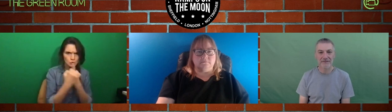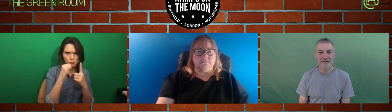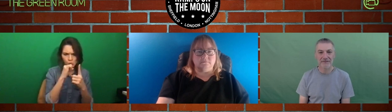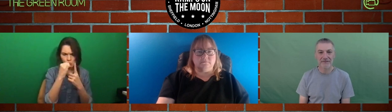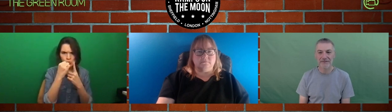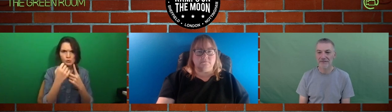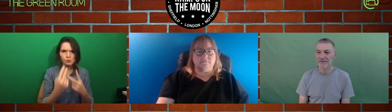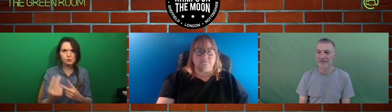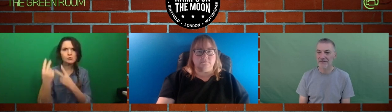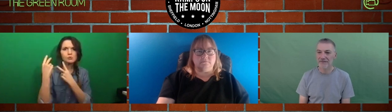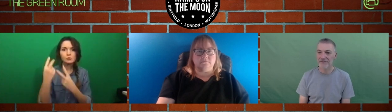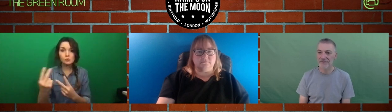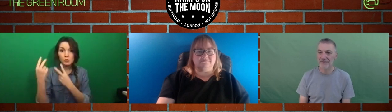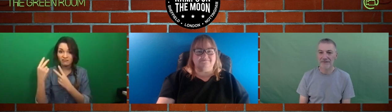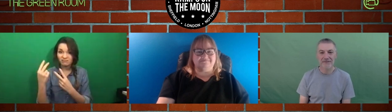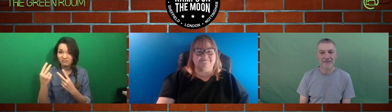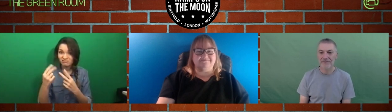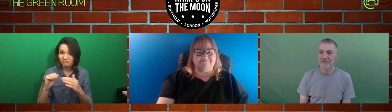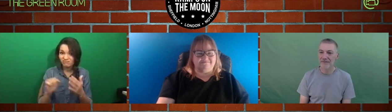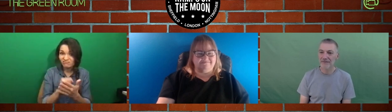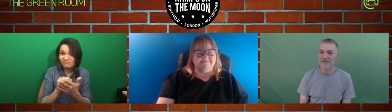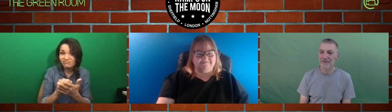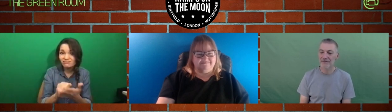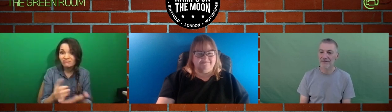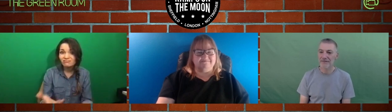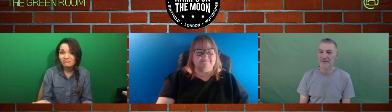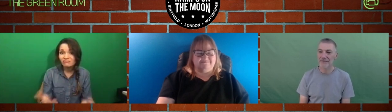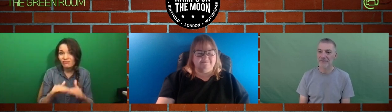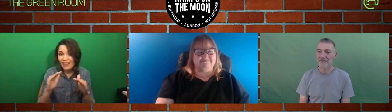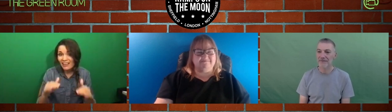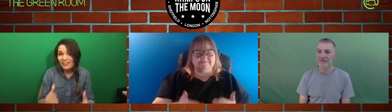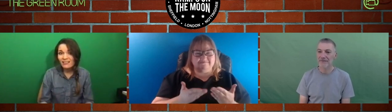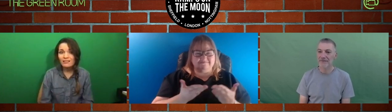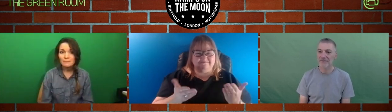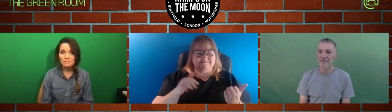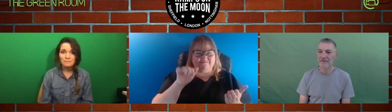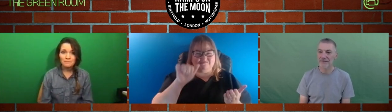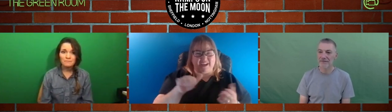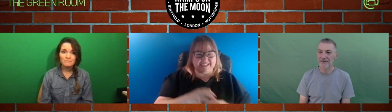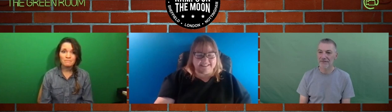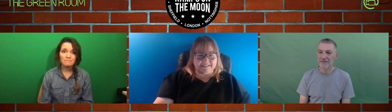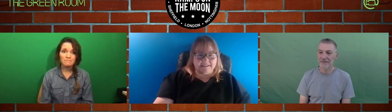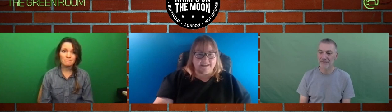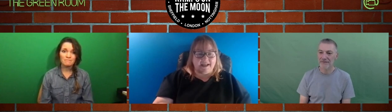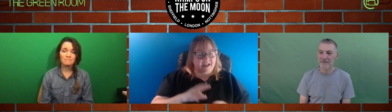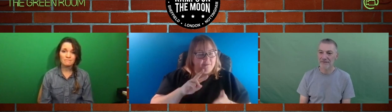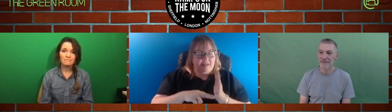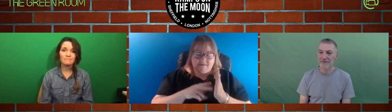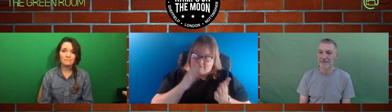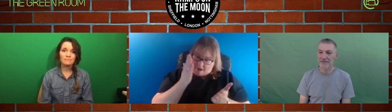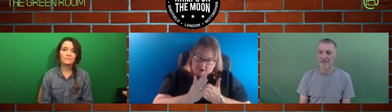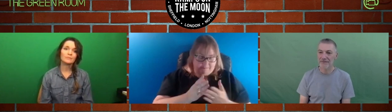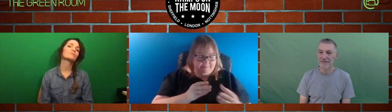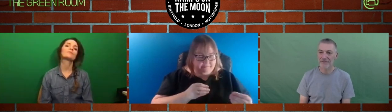that's absolutely fair and also the biggest thing about those plans being ever changing and flexible is that giving yourself